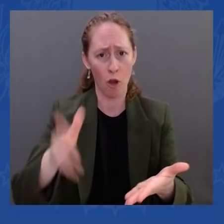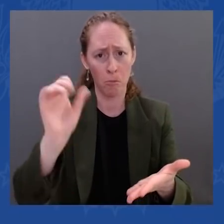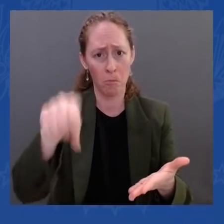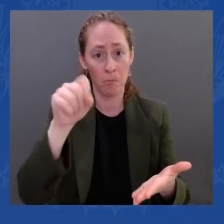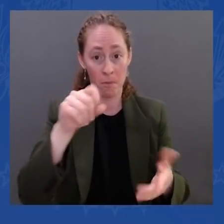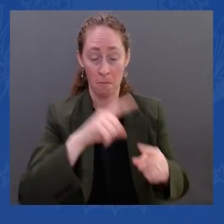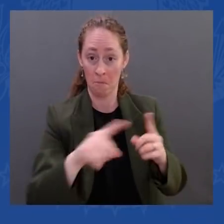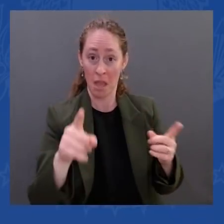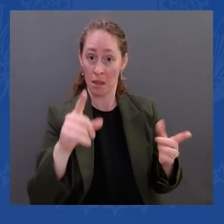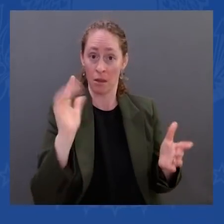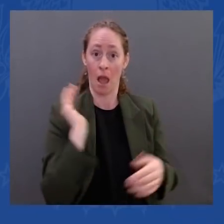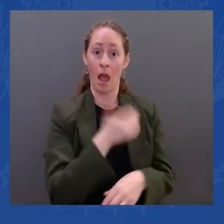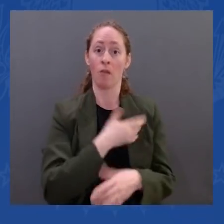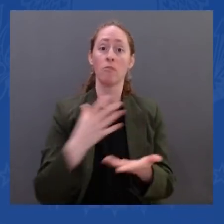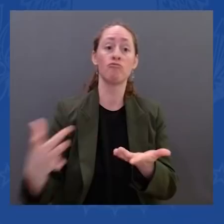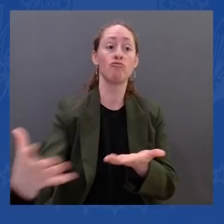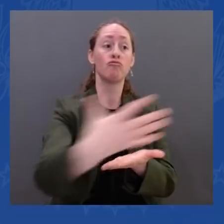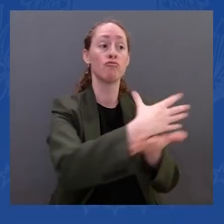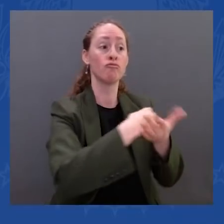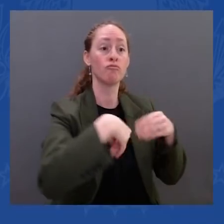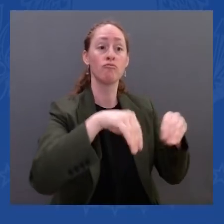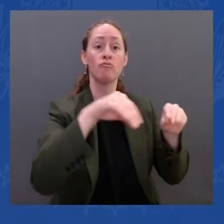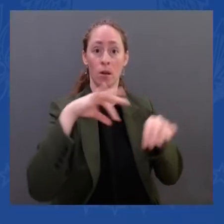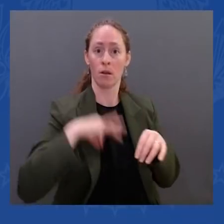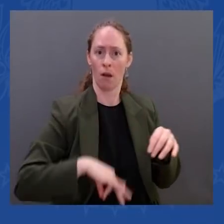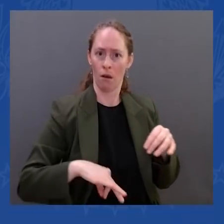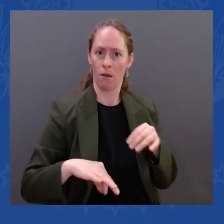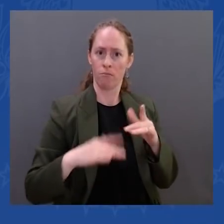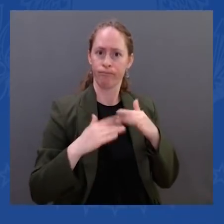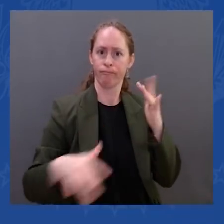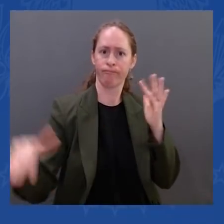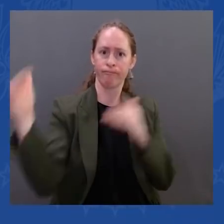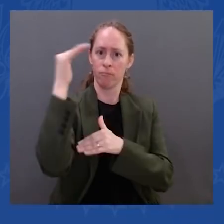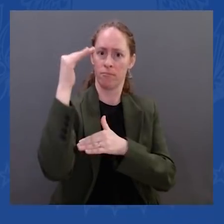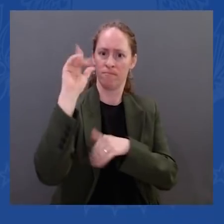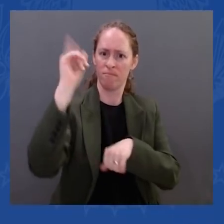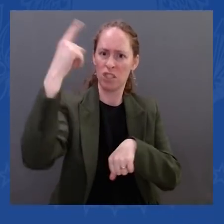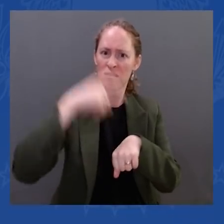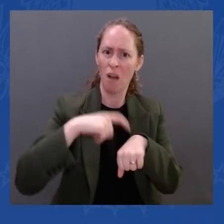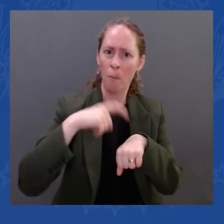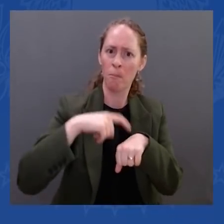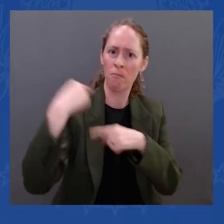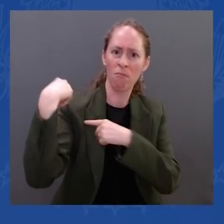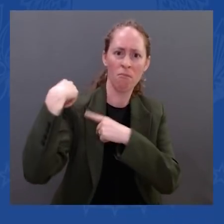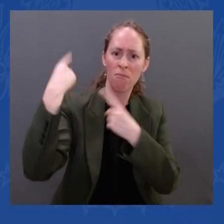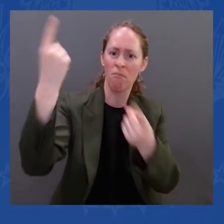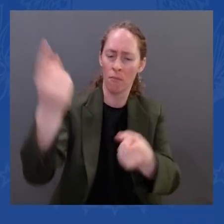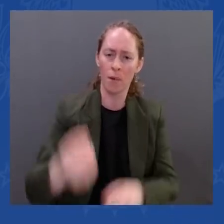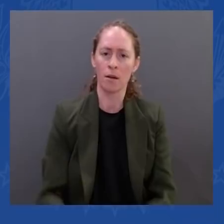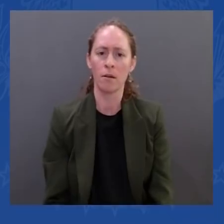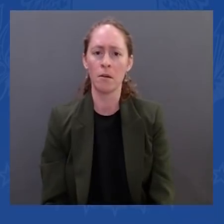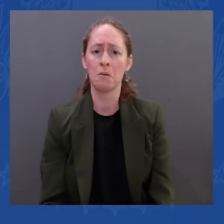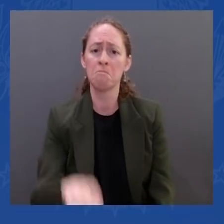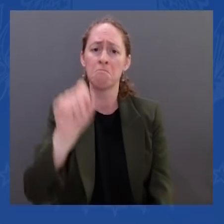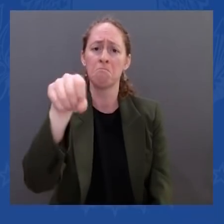has because of our internal growth and strength. Here's the situation. And when it comes to the gas prices,